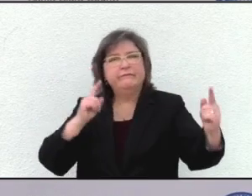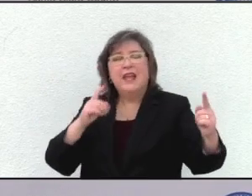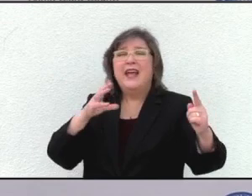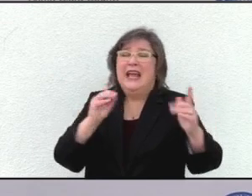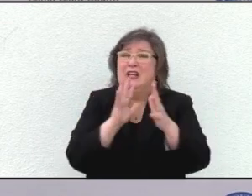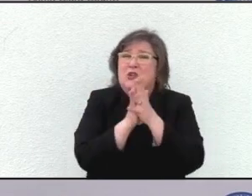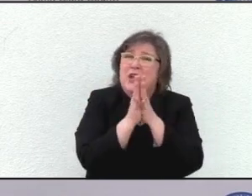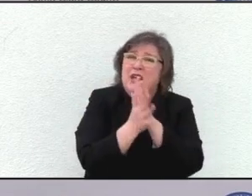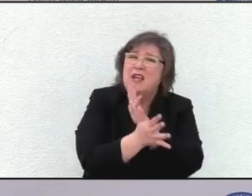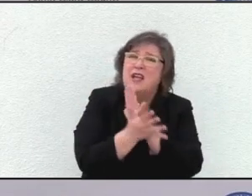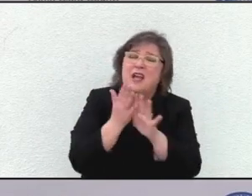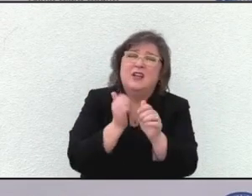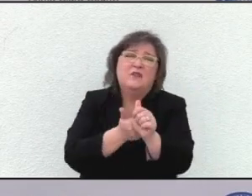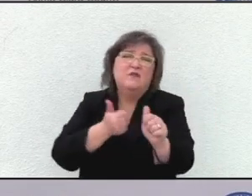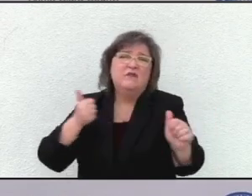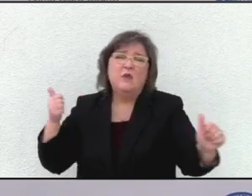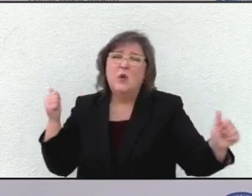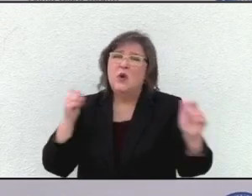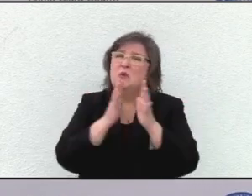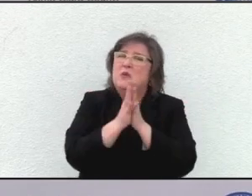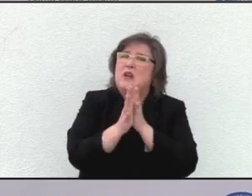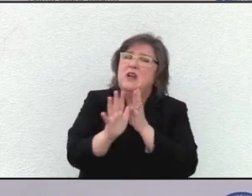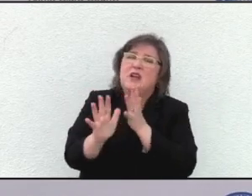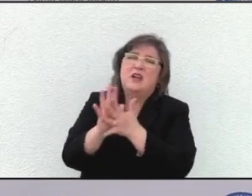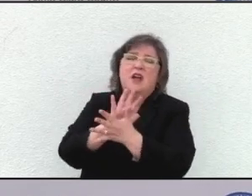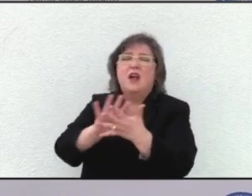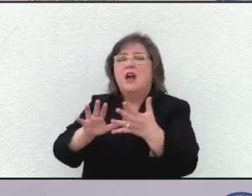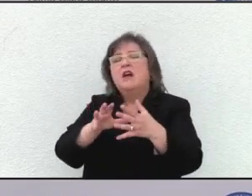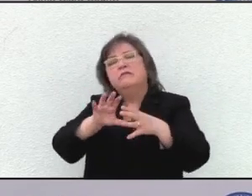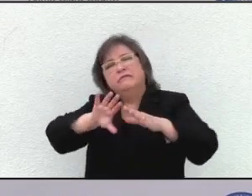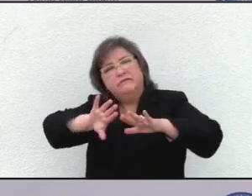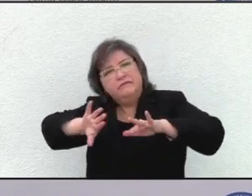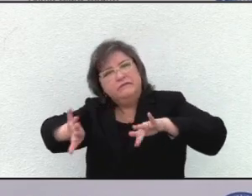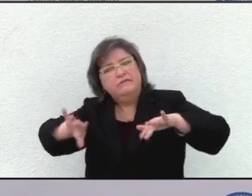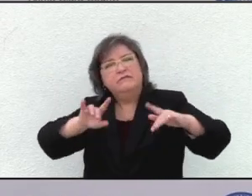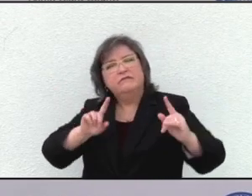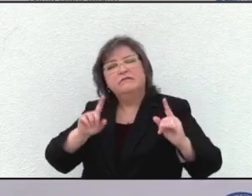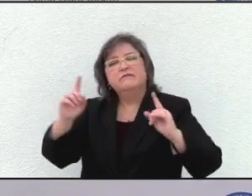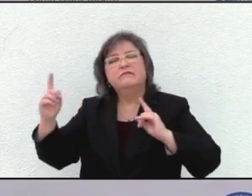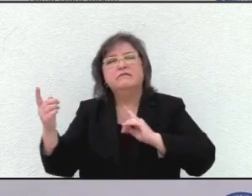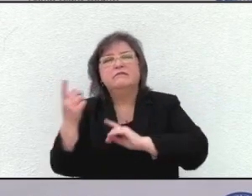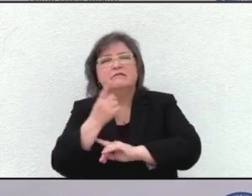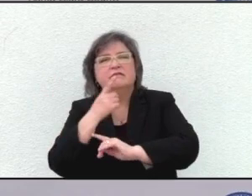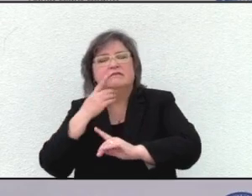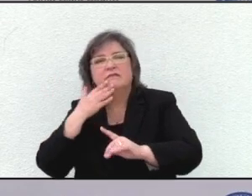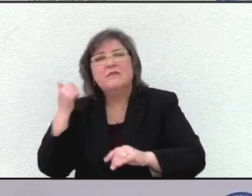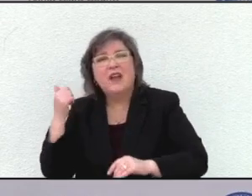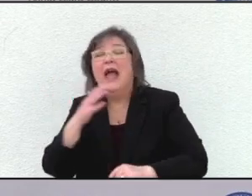finally, get vaccinated when it is your turn. All federally approved vaccines work well